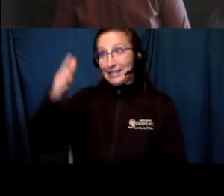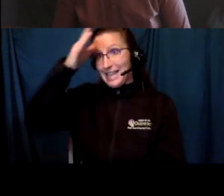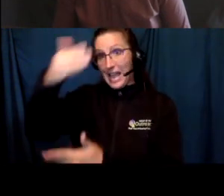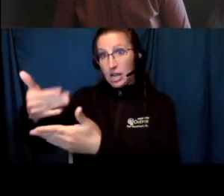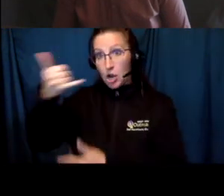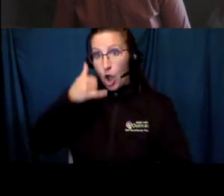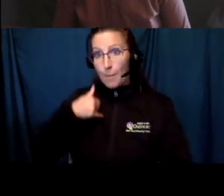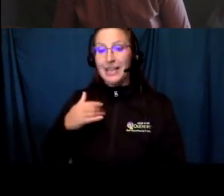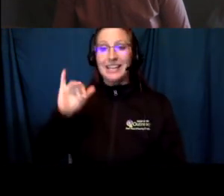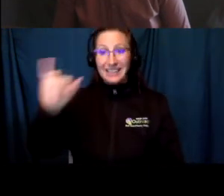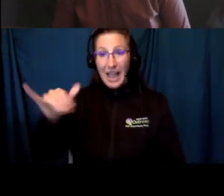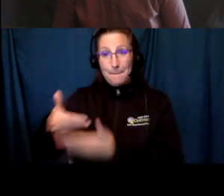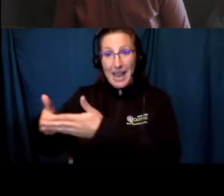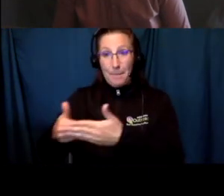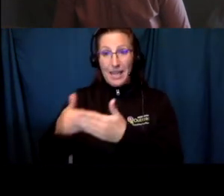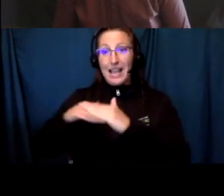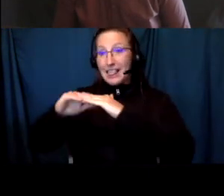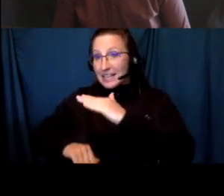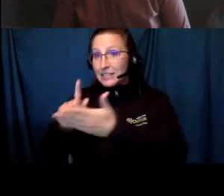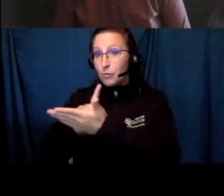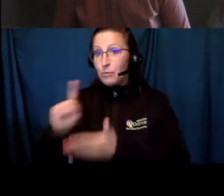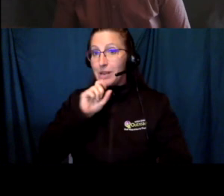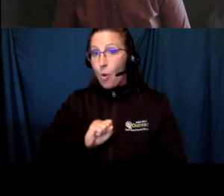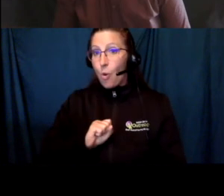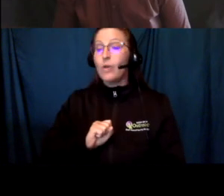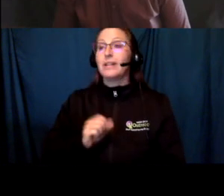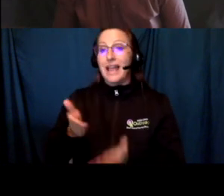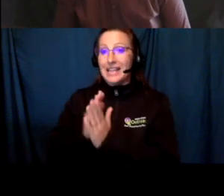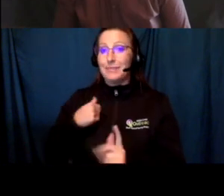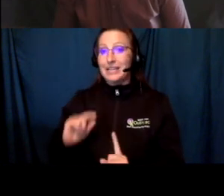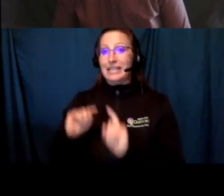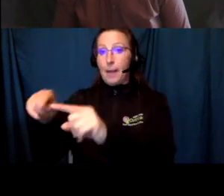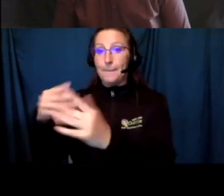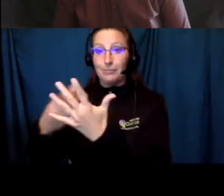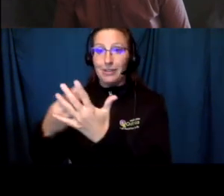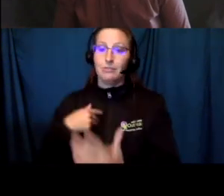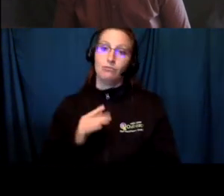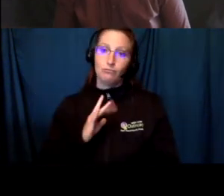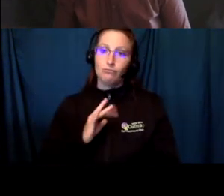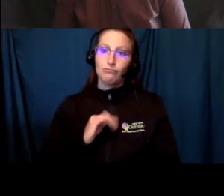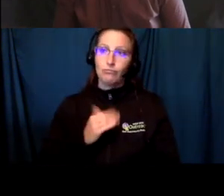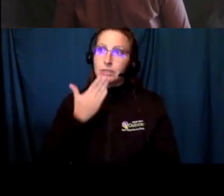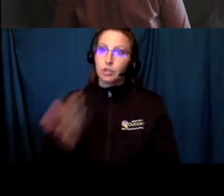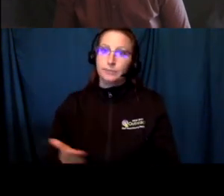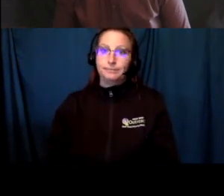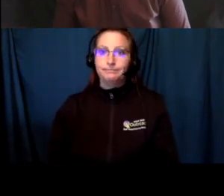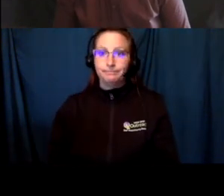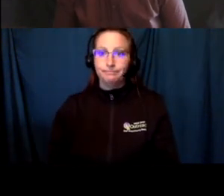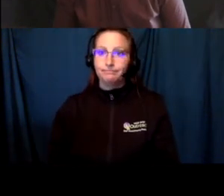and he called me to ask me to come out and screen. So that was really a good thing.